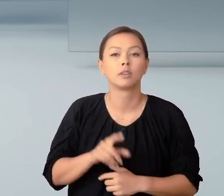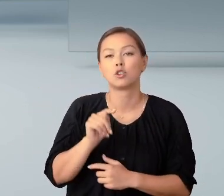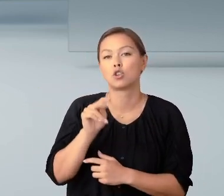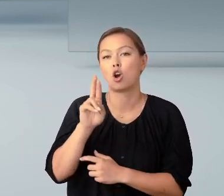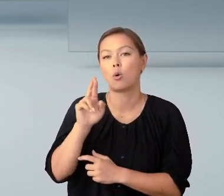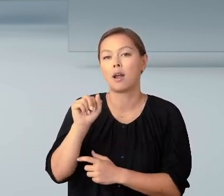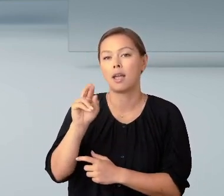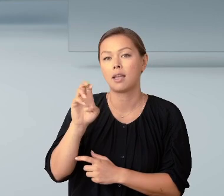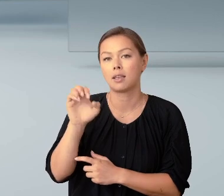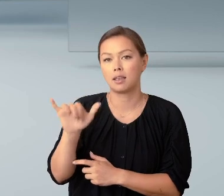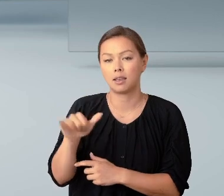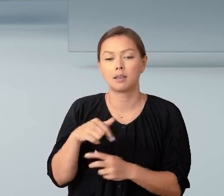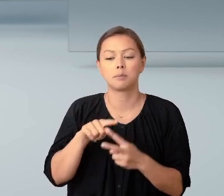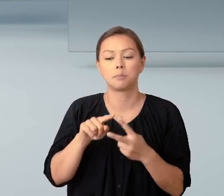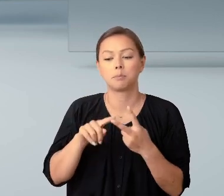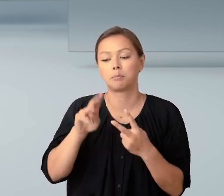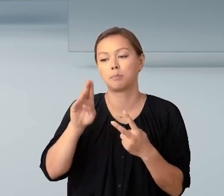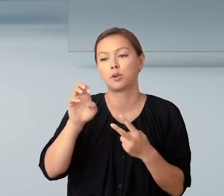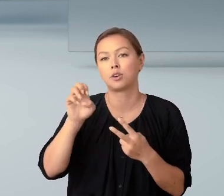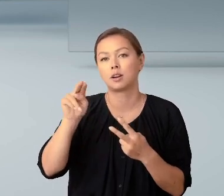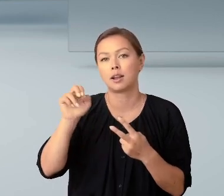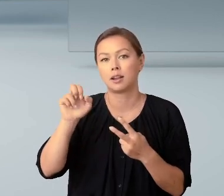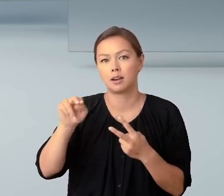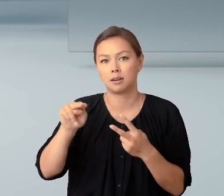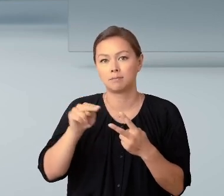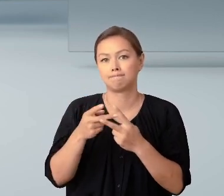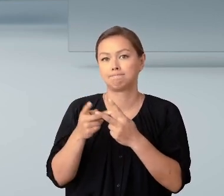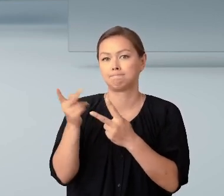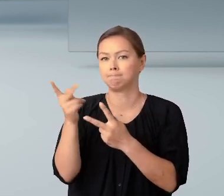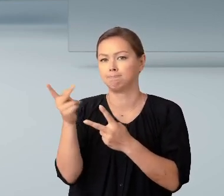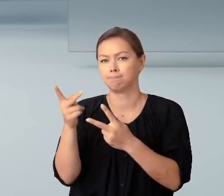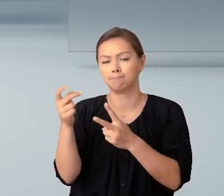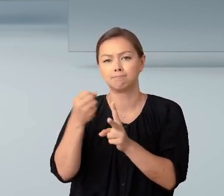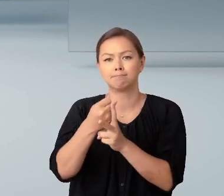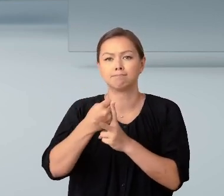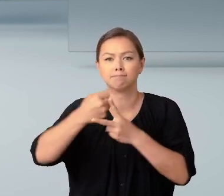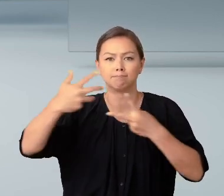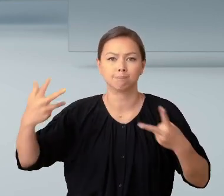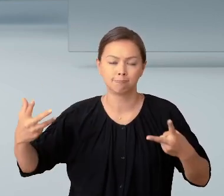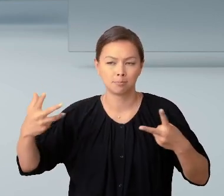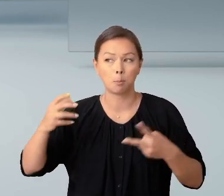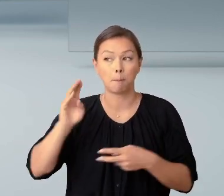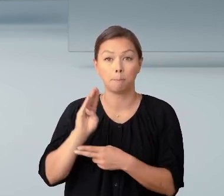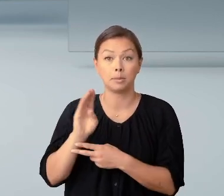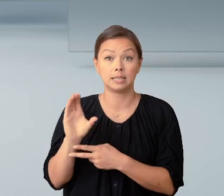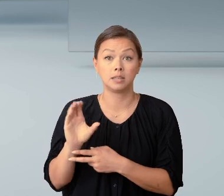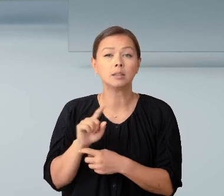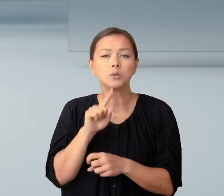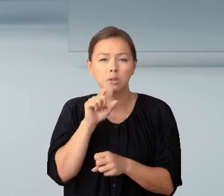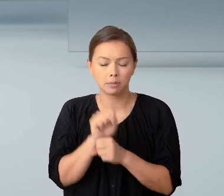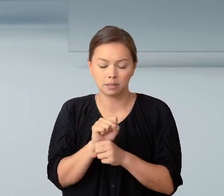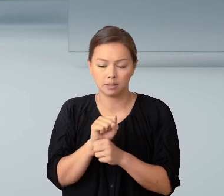heard from Tracey, from Brennan, Business Central is the connected